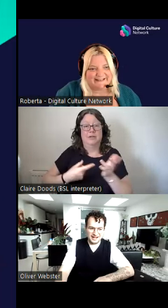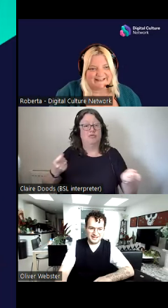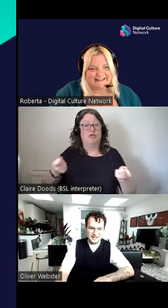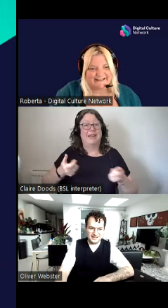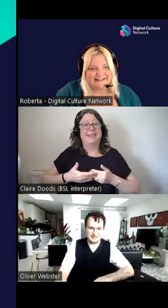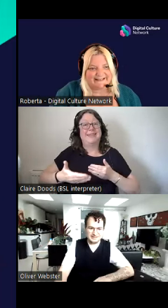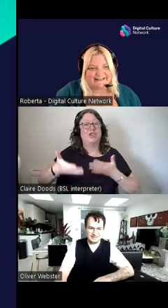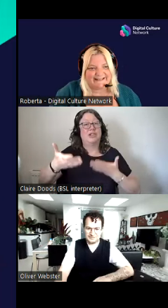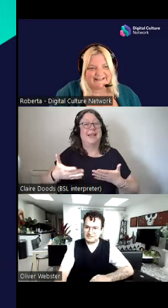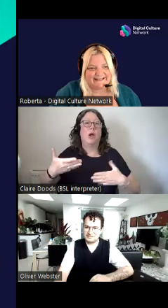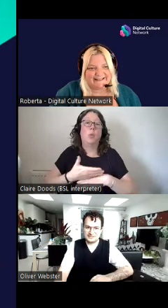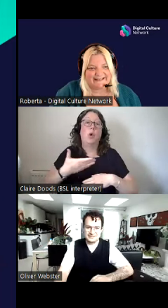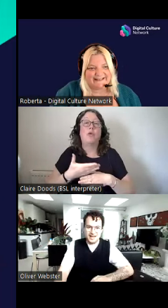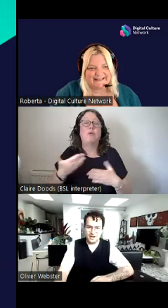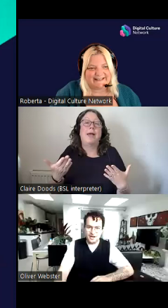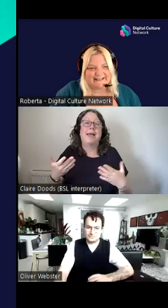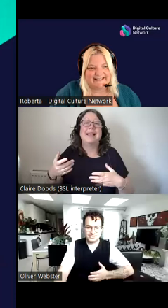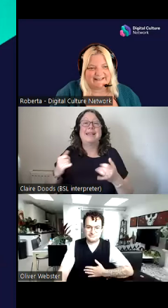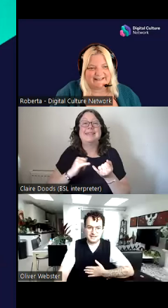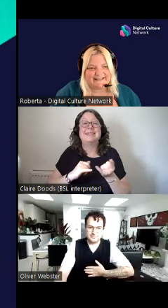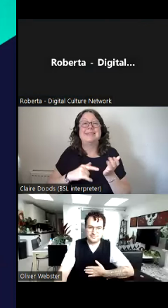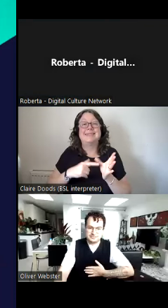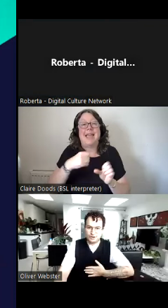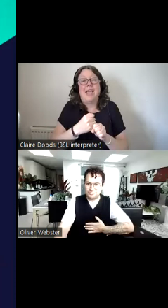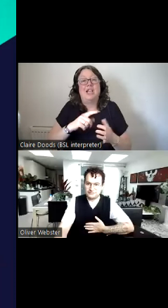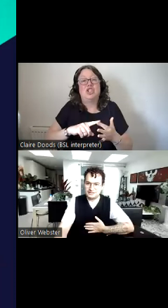Hiya. Thanks, Roberta. Yes, my name is Oliver